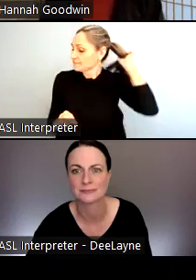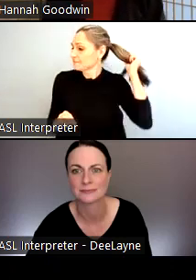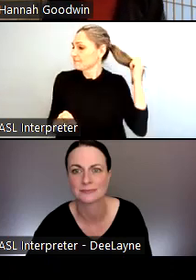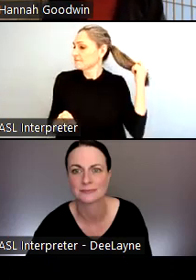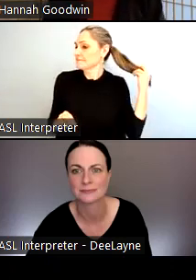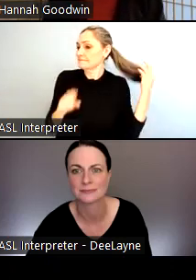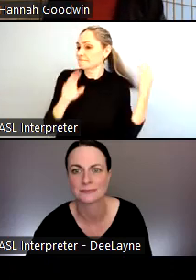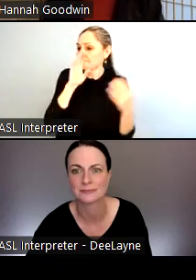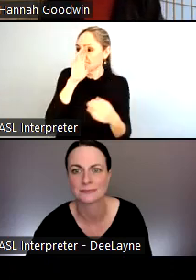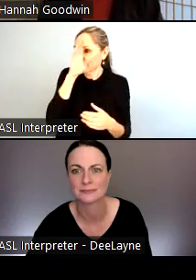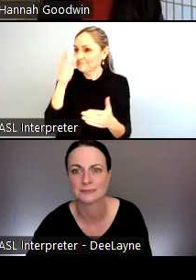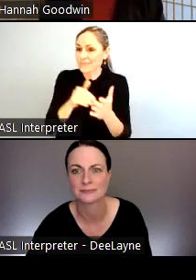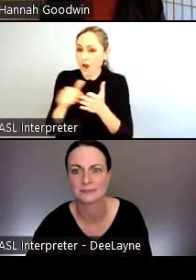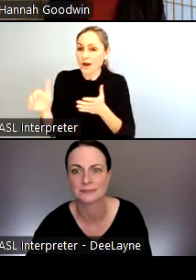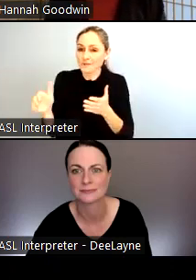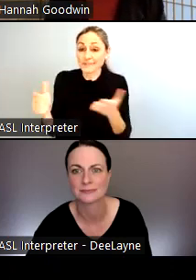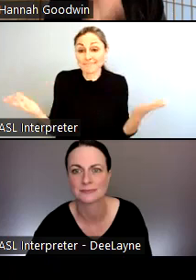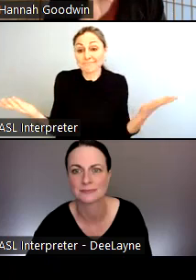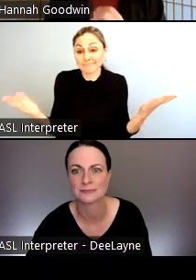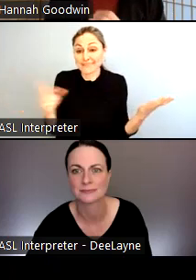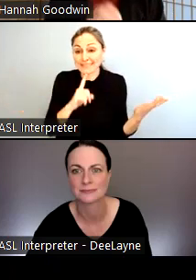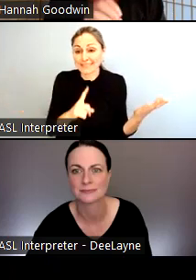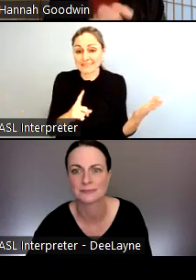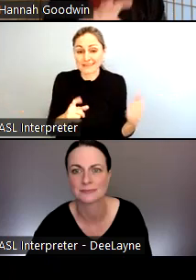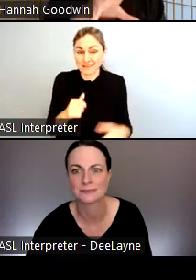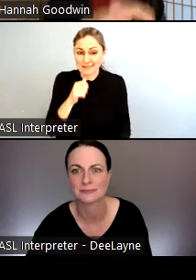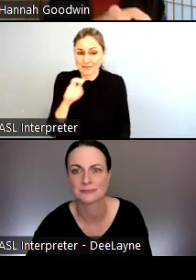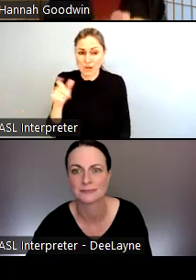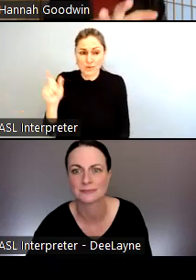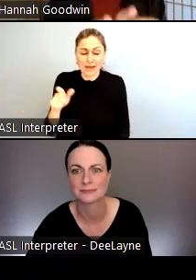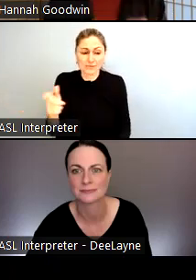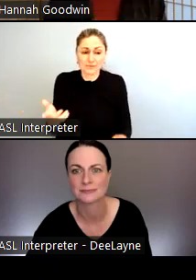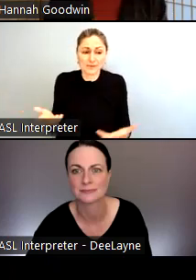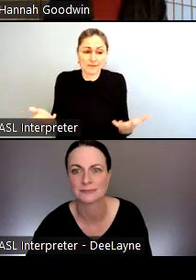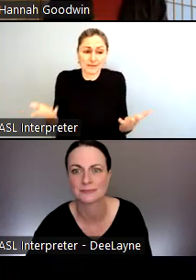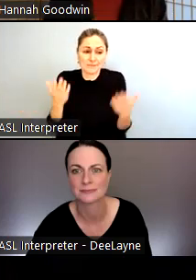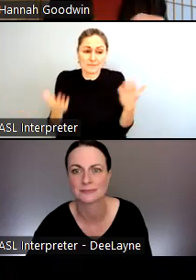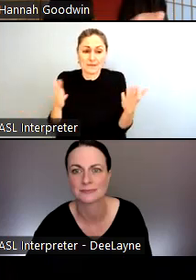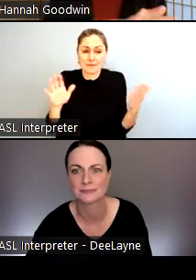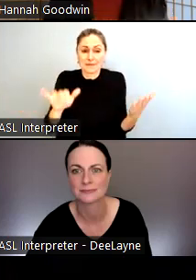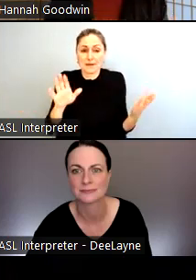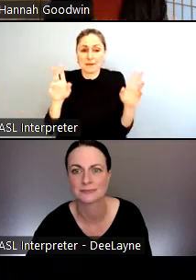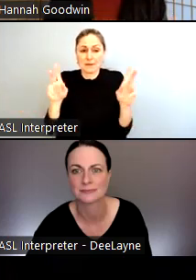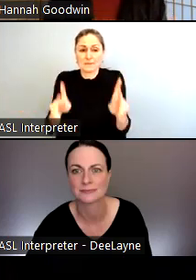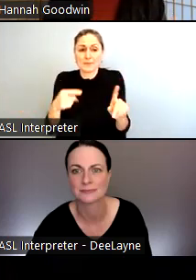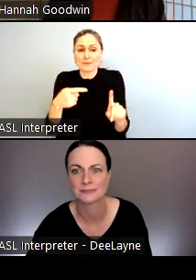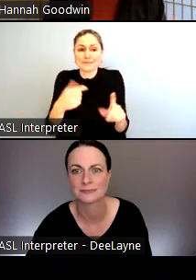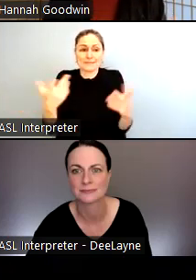And often, it is. So you don't have to be, maybe that that person is on staff,